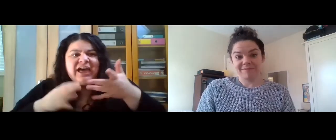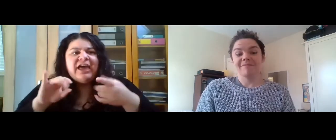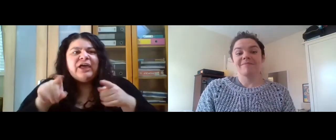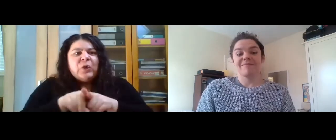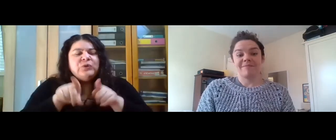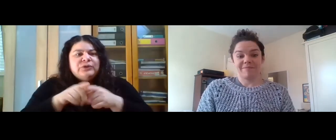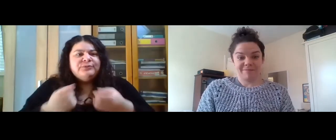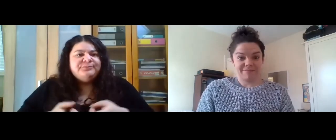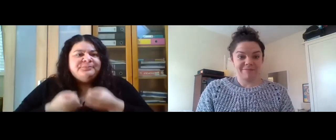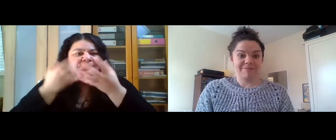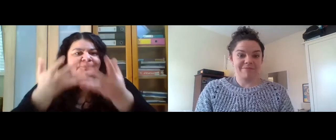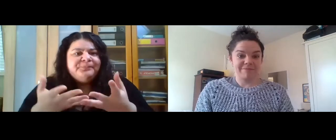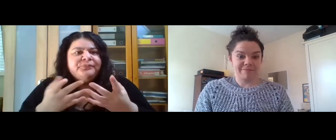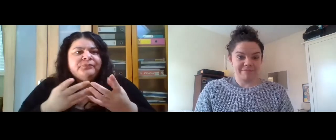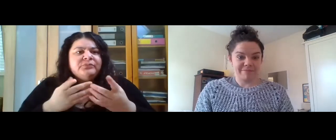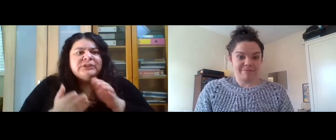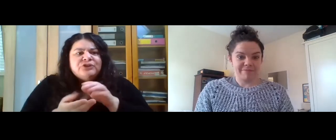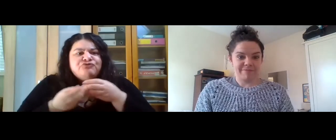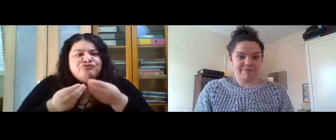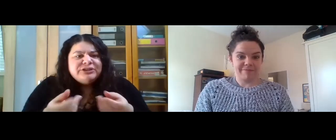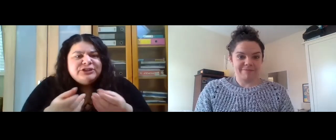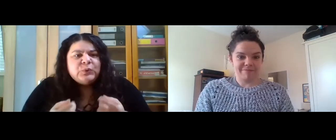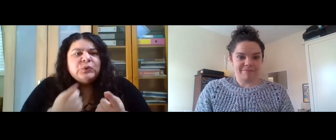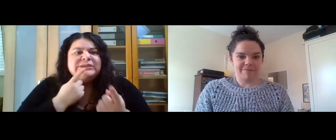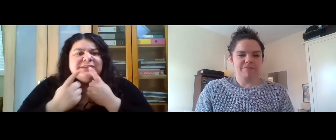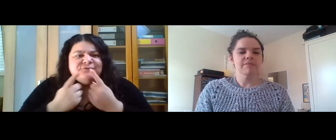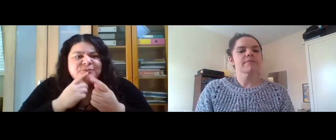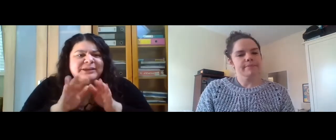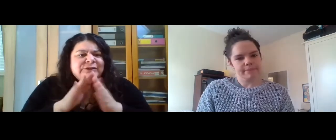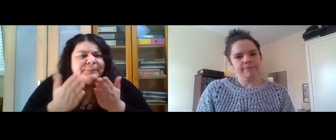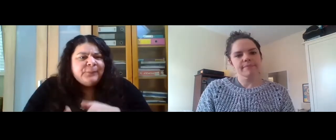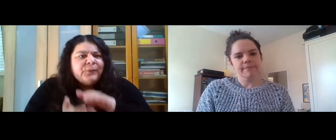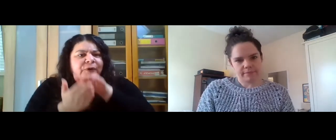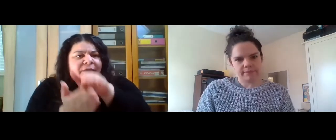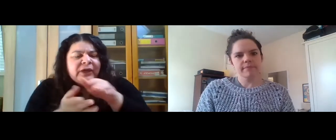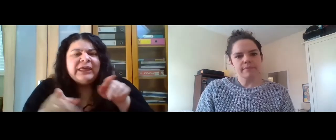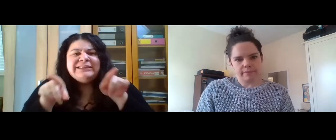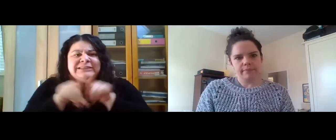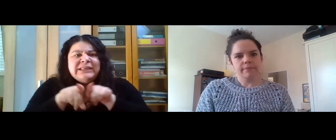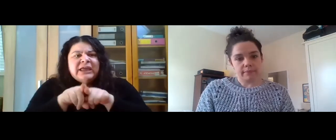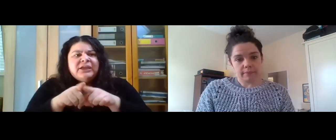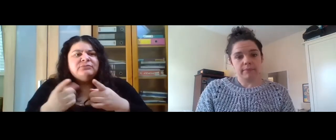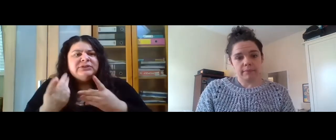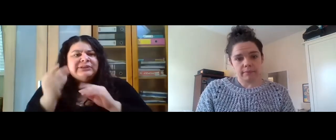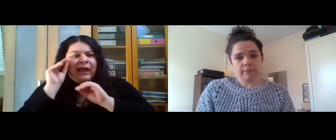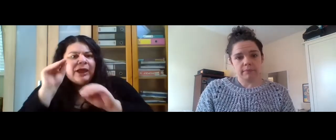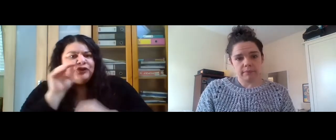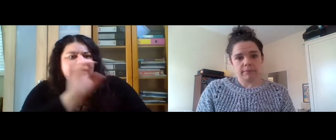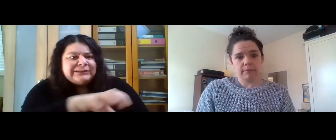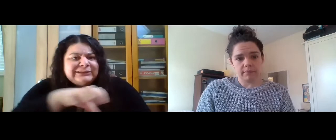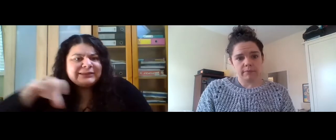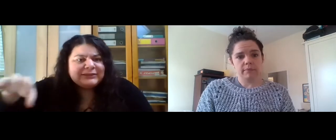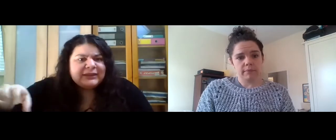I also produce resources and information booklets for many educational settings: